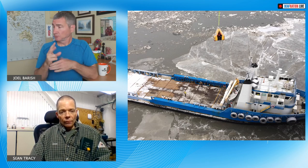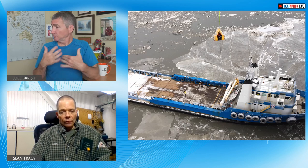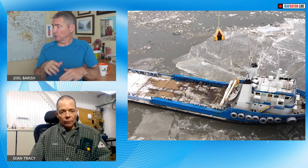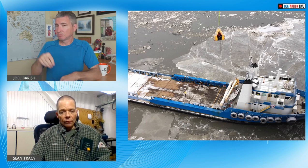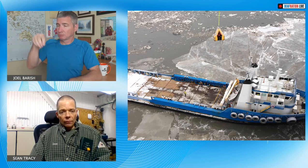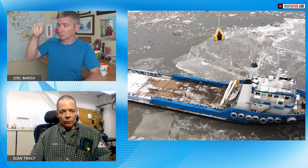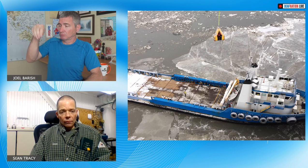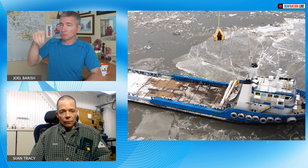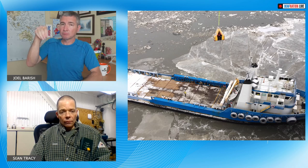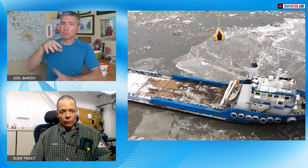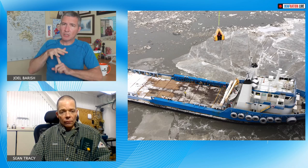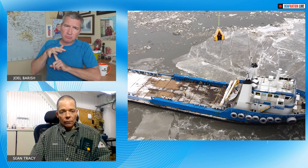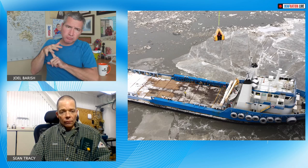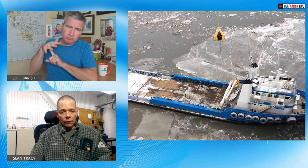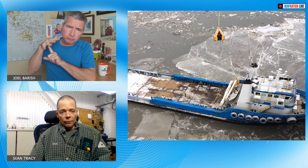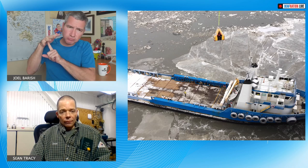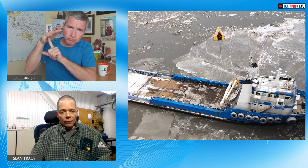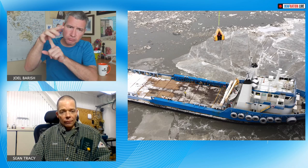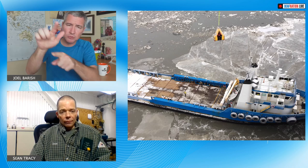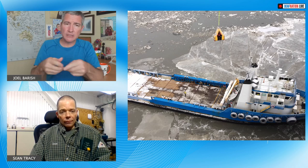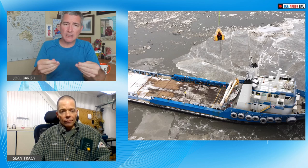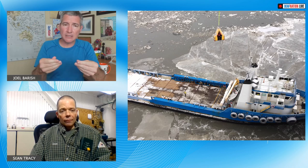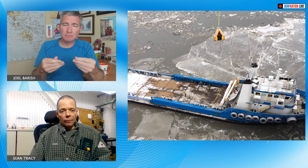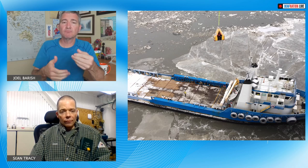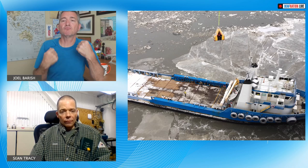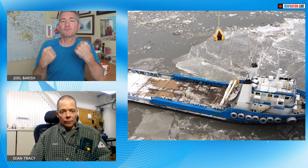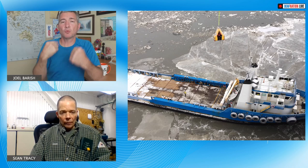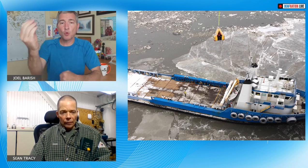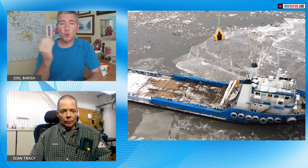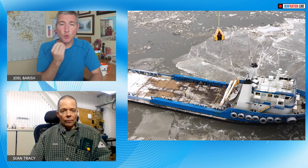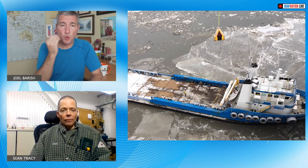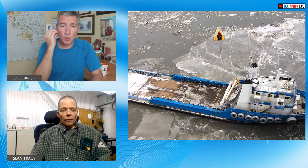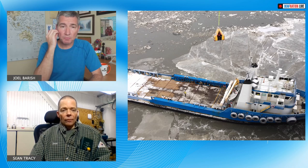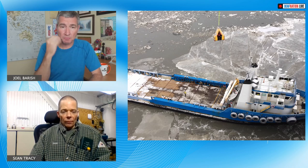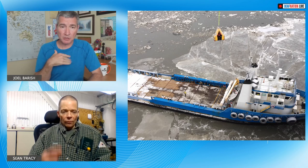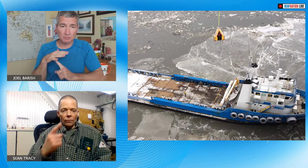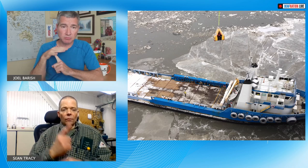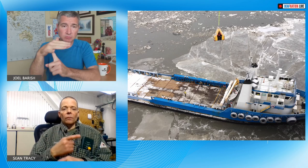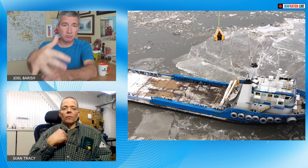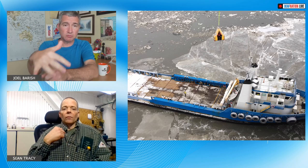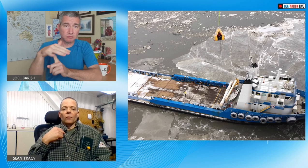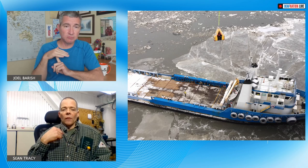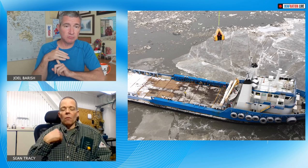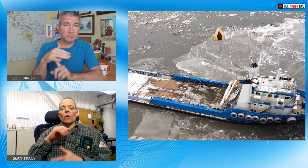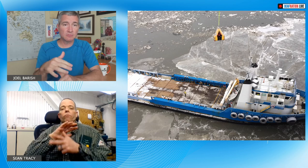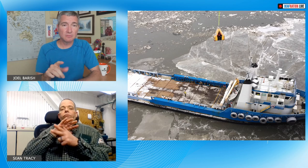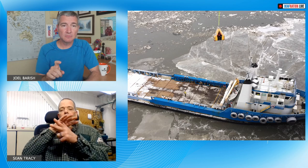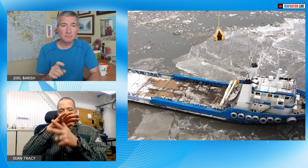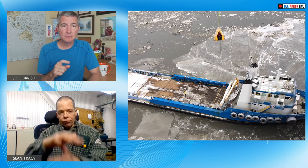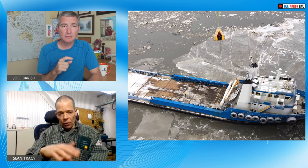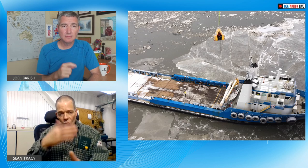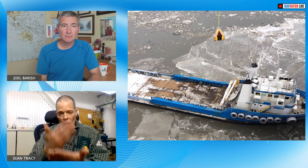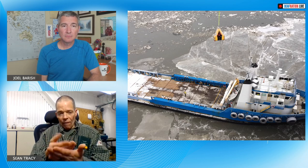you're brought back to shore by a helicopter and then you drive home? The helicopter takes you back and forth to the platform?